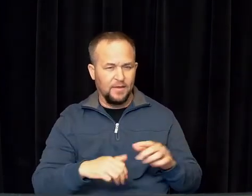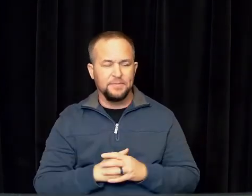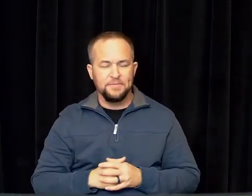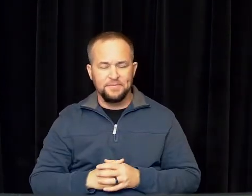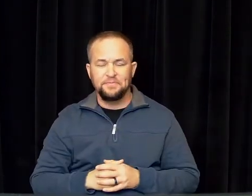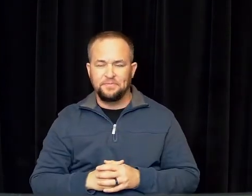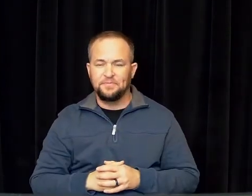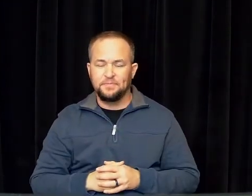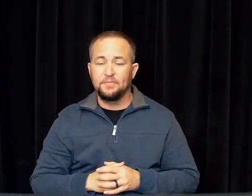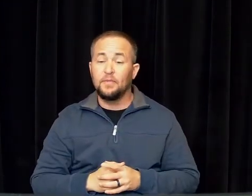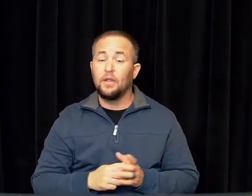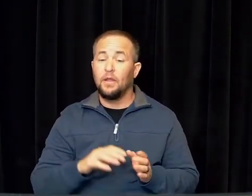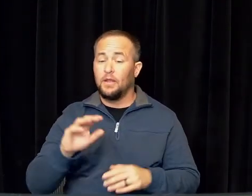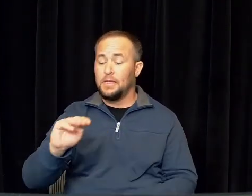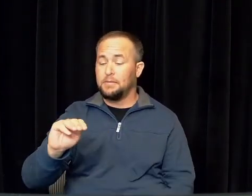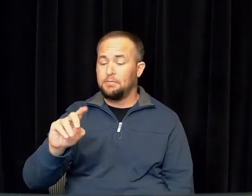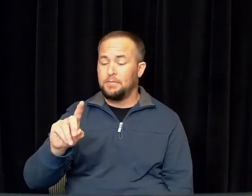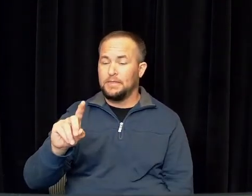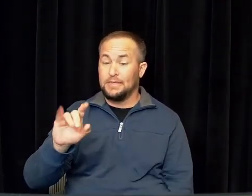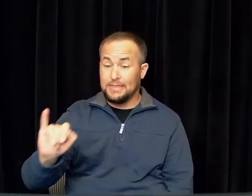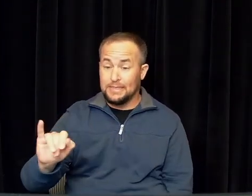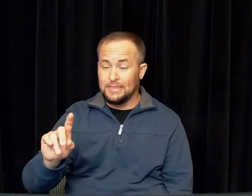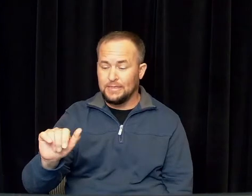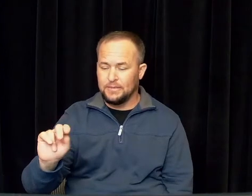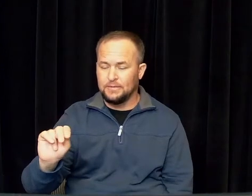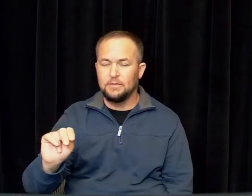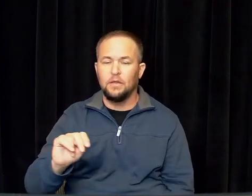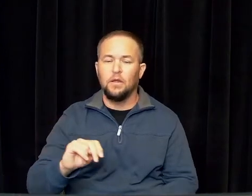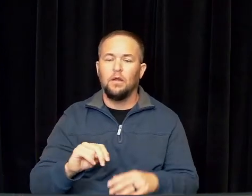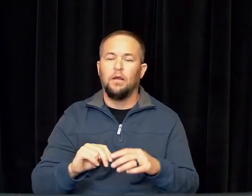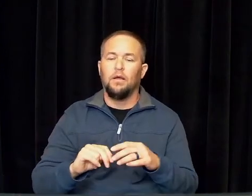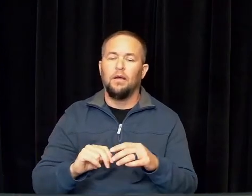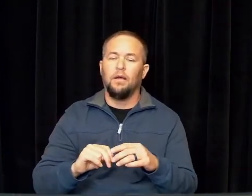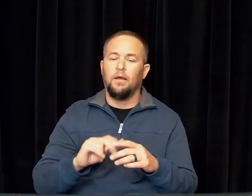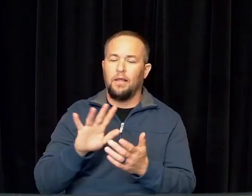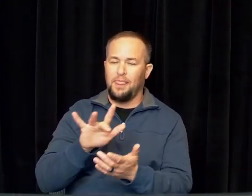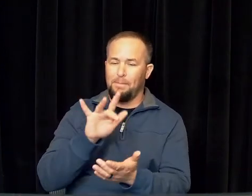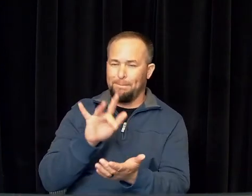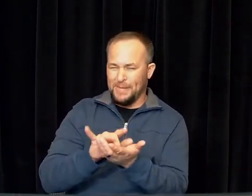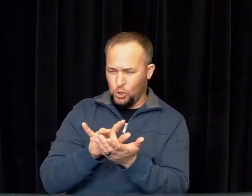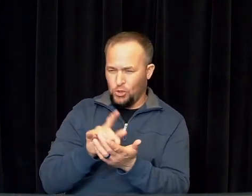Then for median, the one that's in the middle, right? But, if there happen